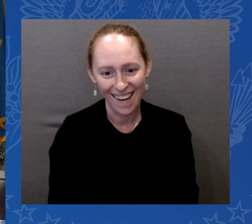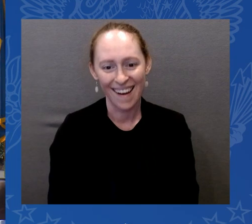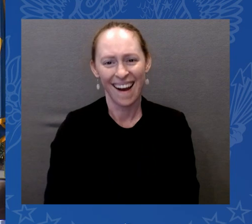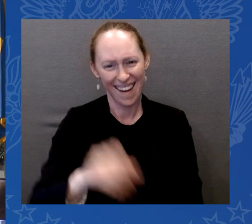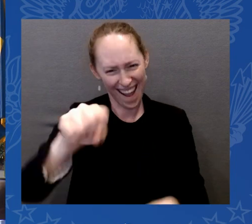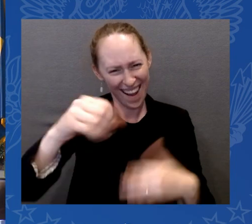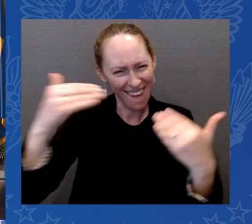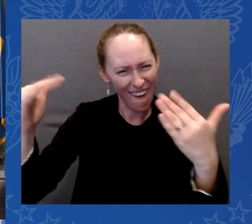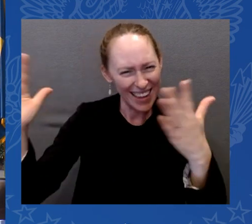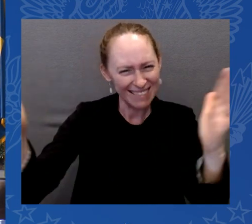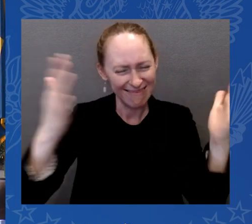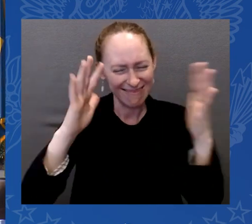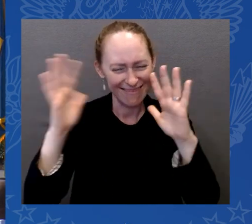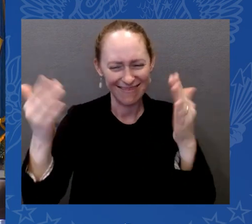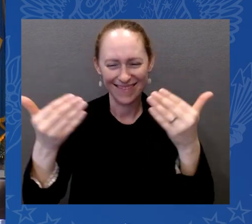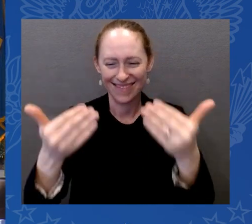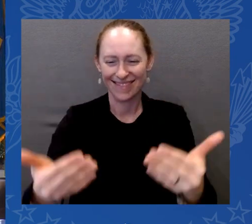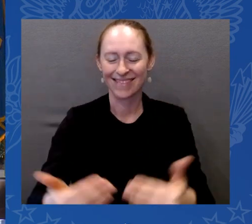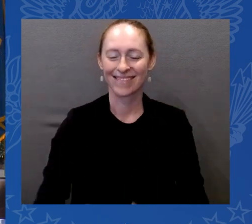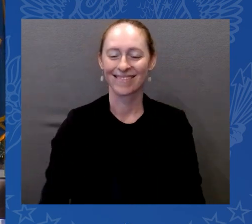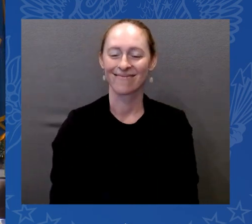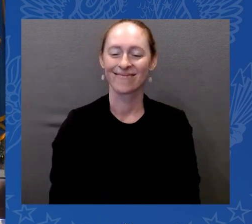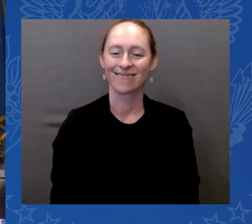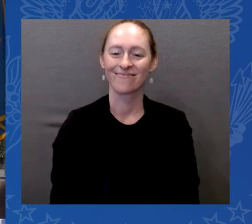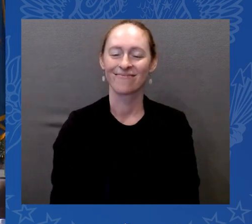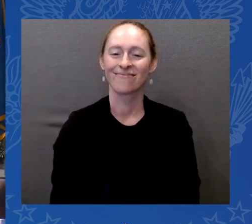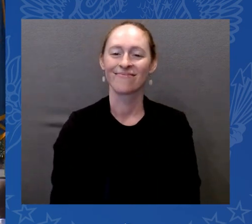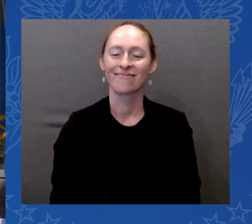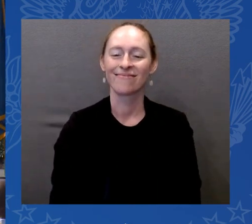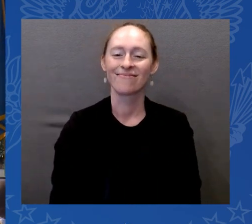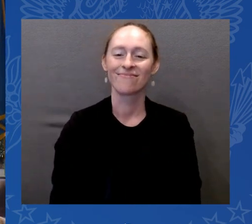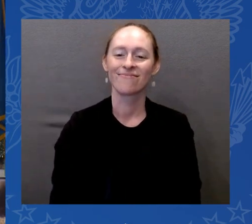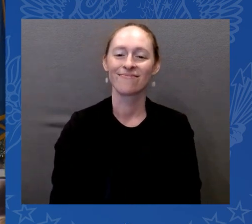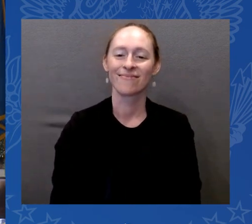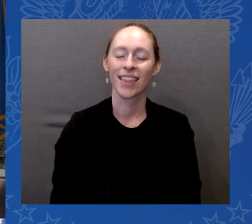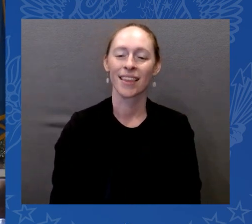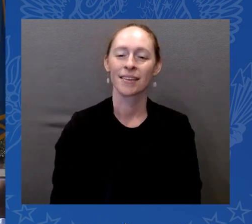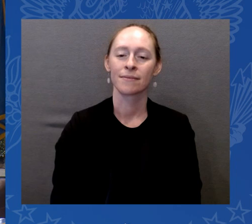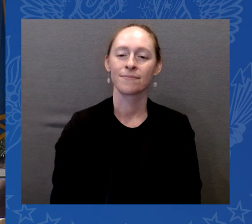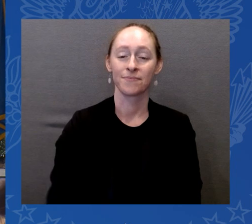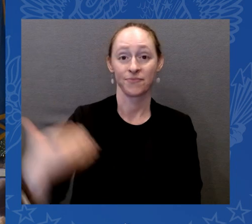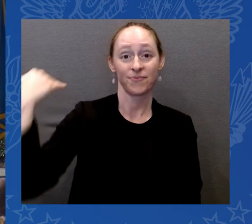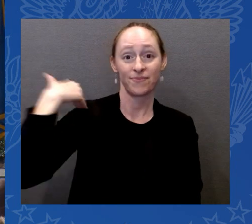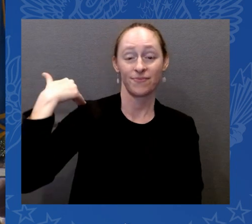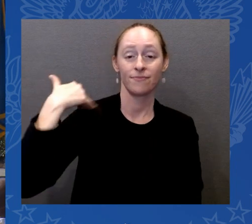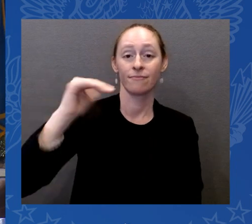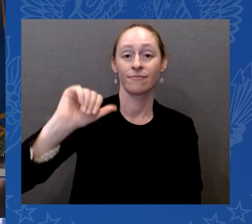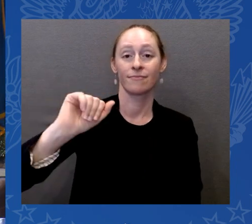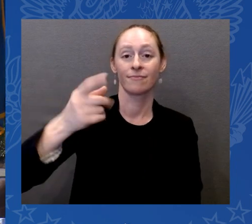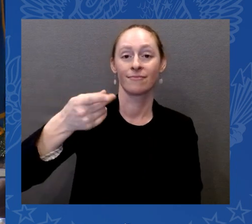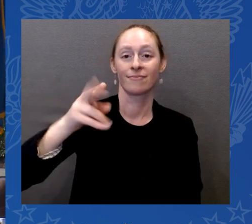In April of 2020, when the pandemic was on the rise, I got a chance to have a Zoom conversation with the president.